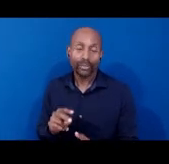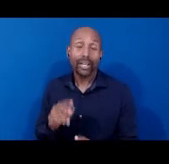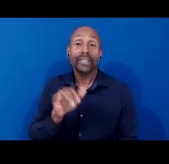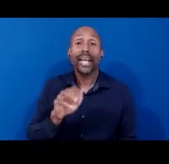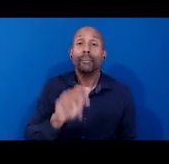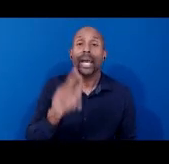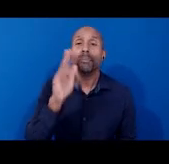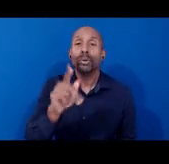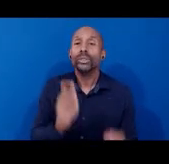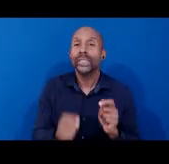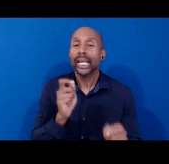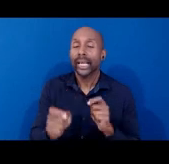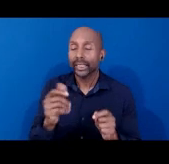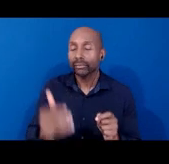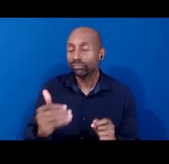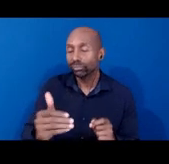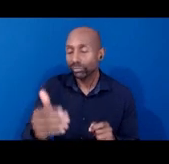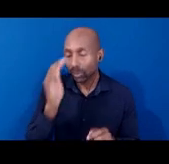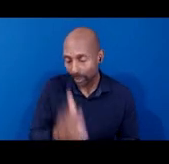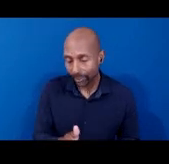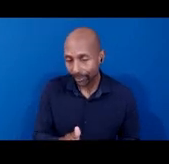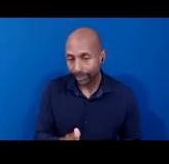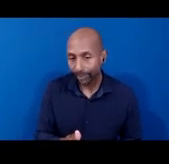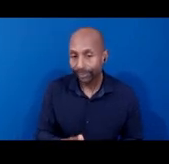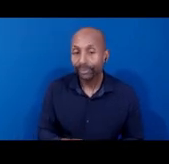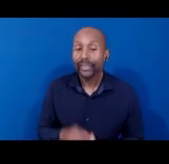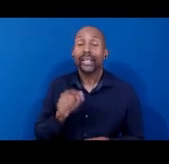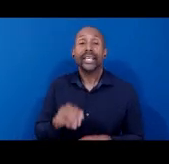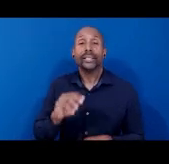And because to be useful, it has to be a living map, we're